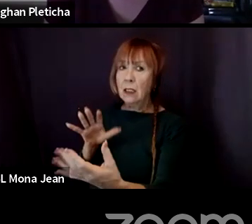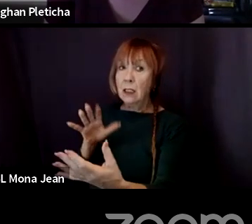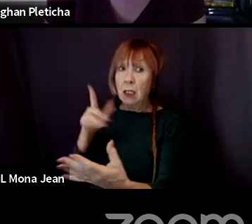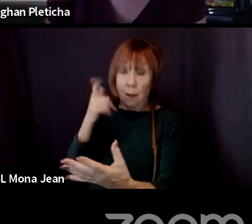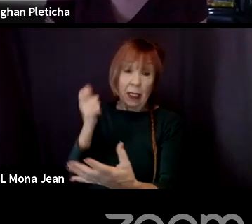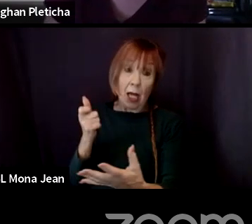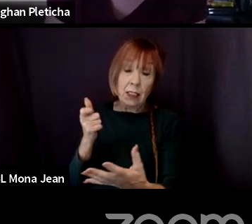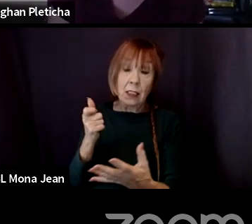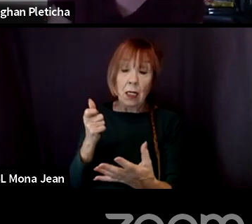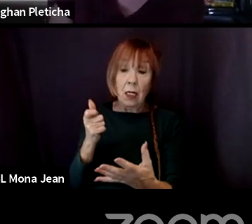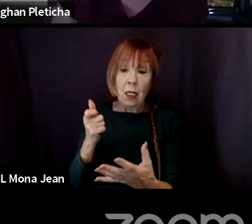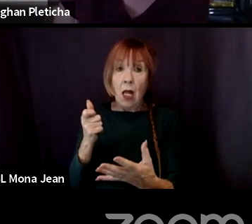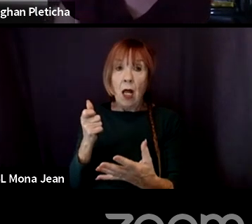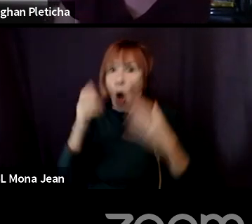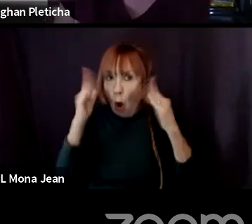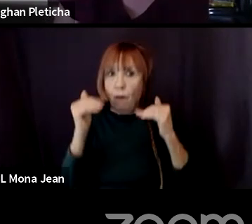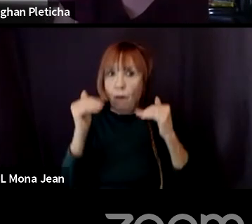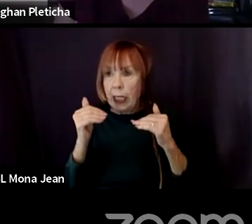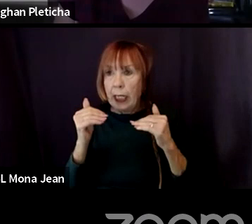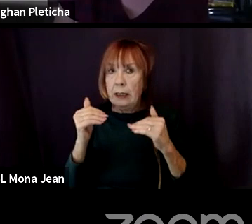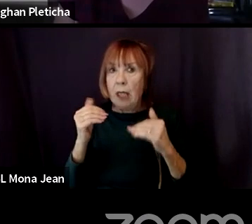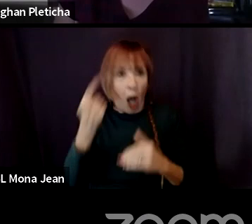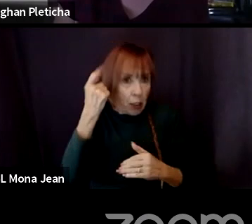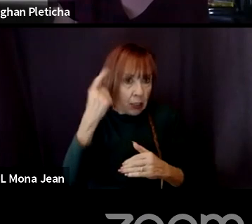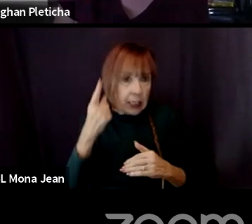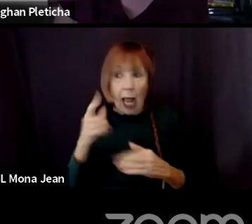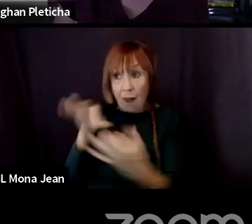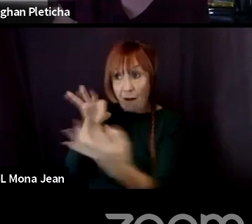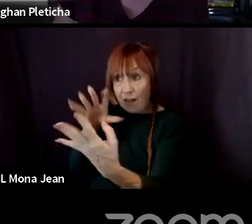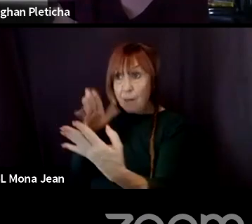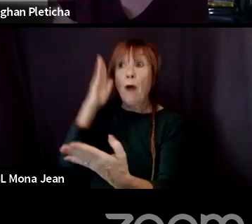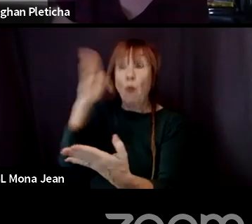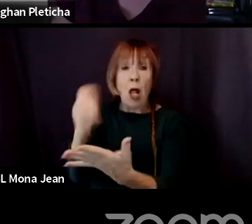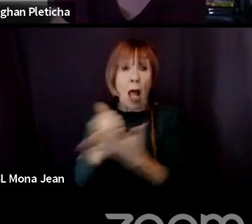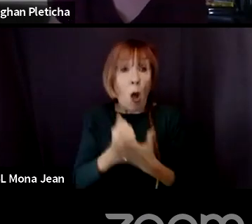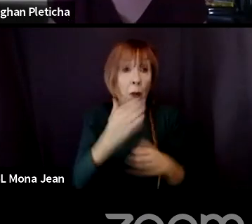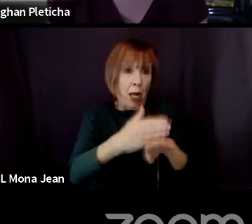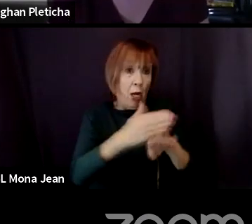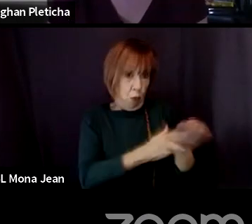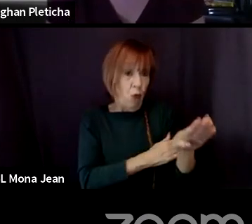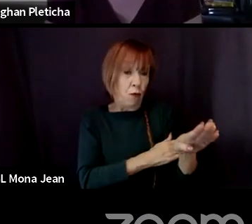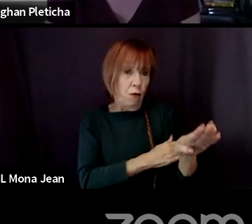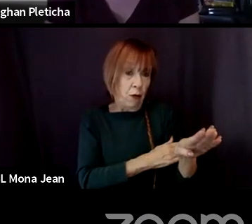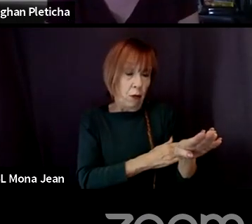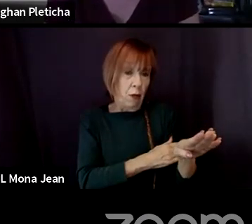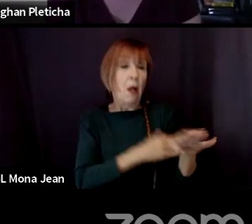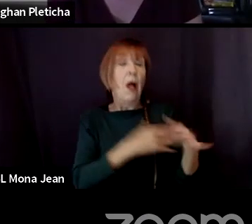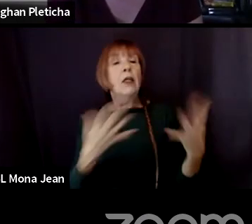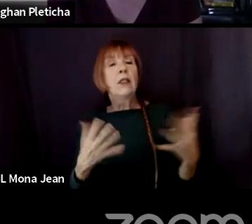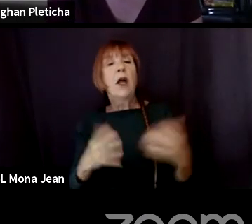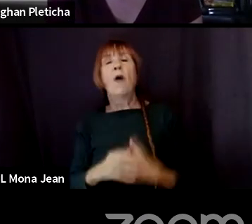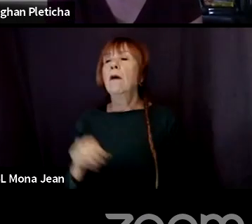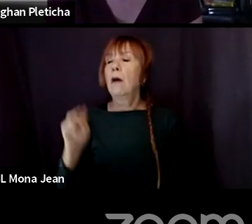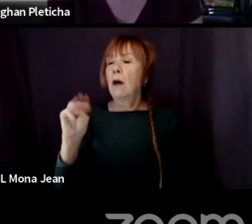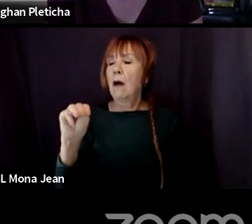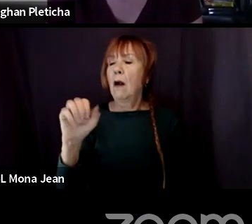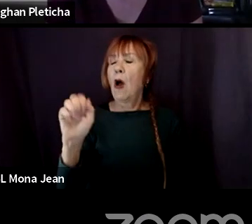that it can be better. Marc, from that sort of perspective, who were the first people